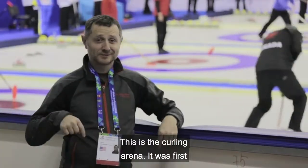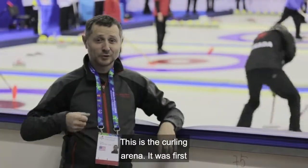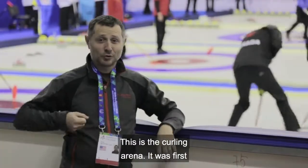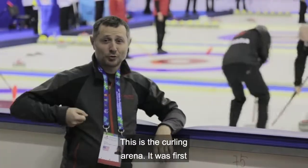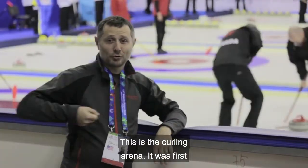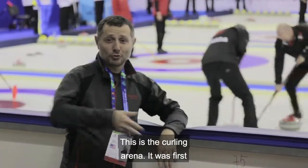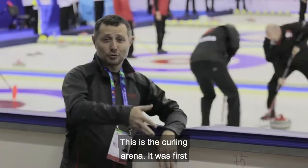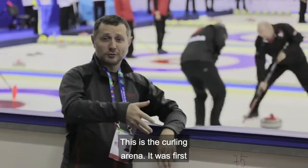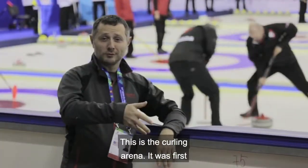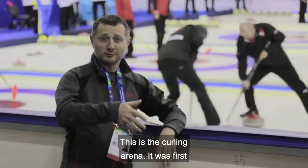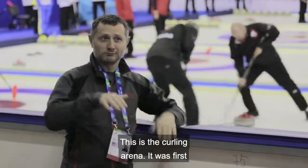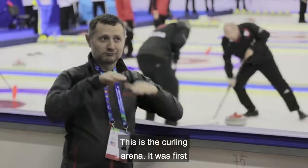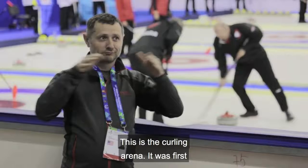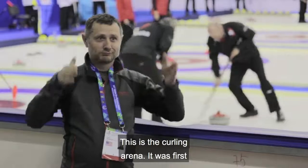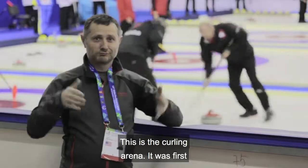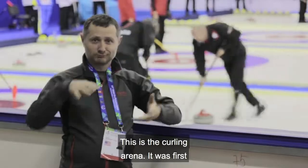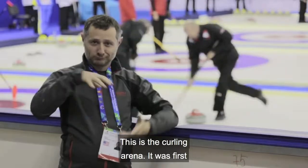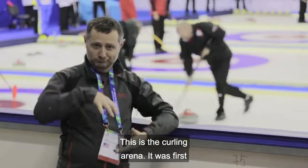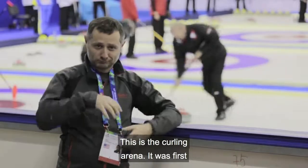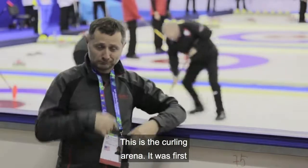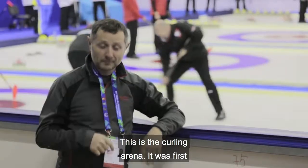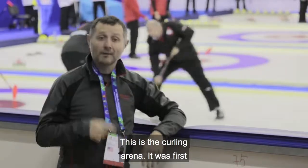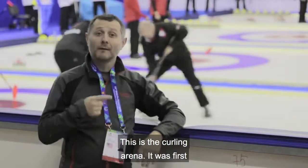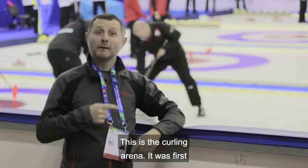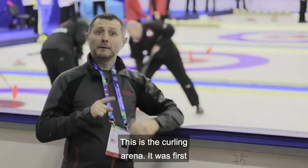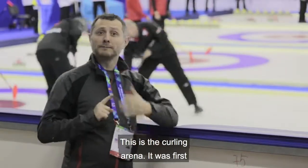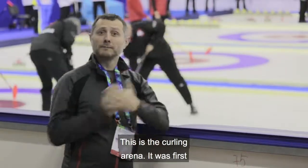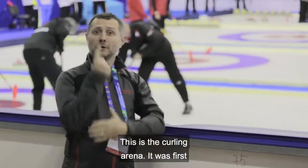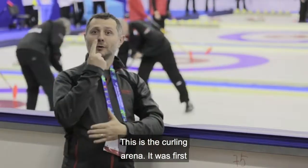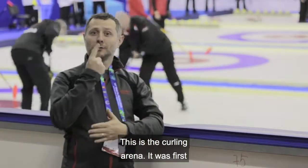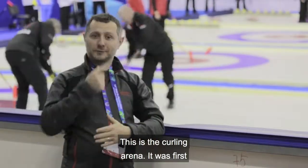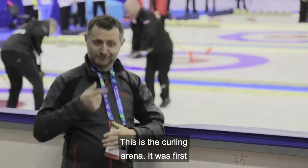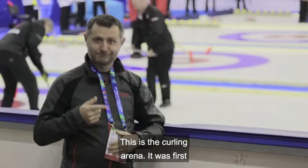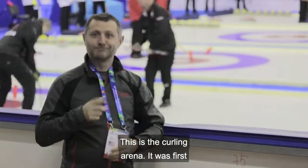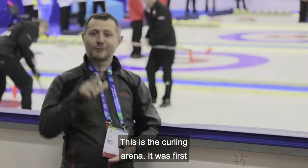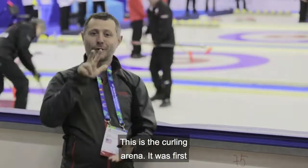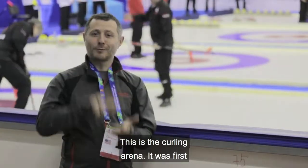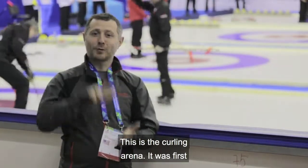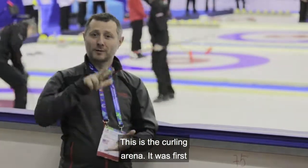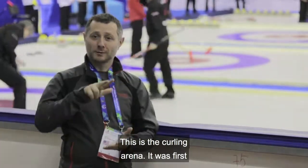This is the curling arena. It was first